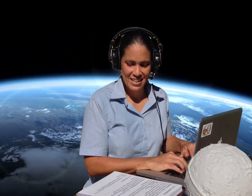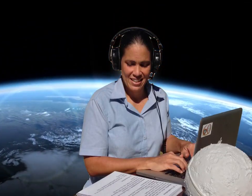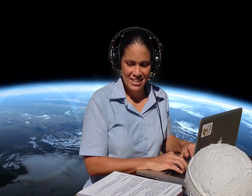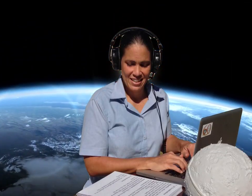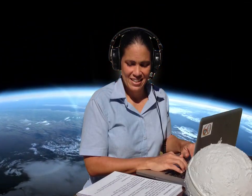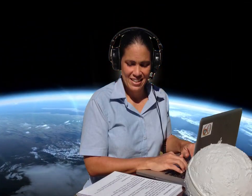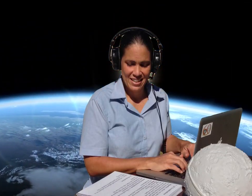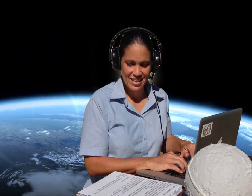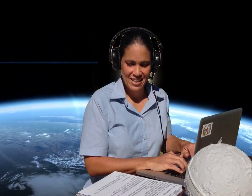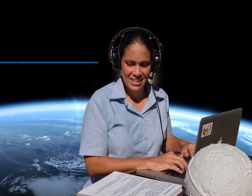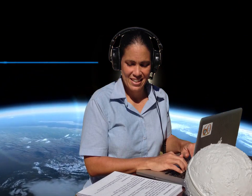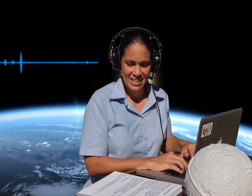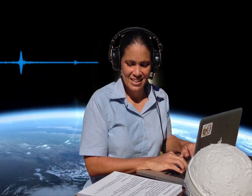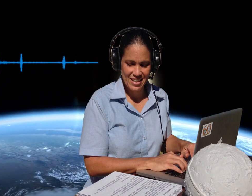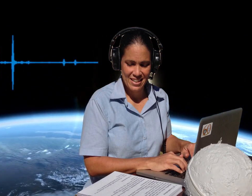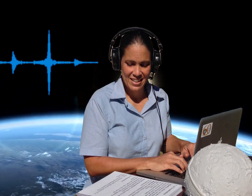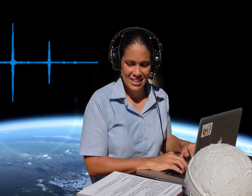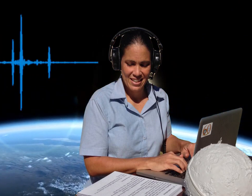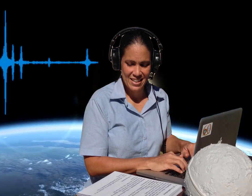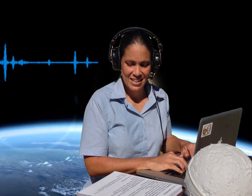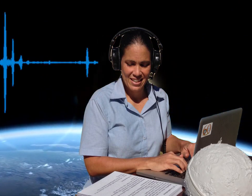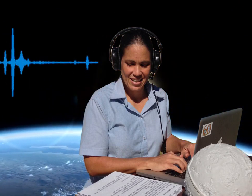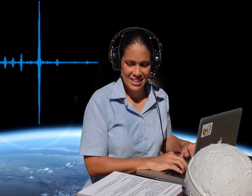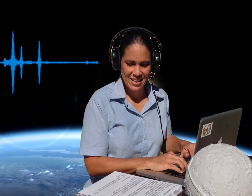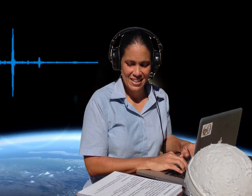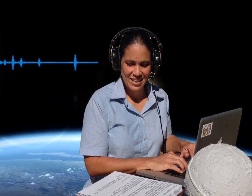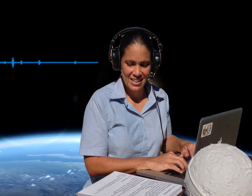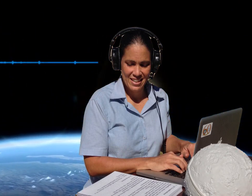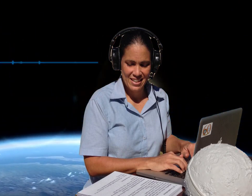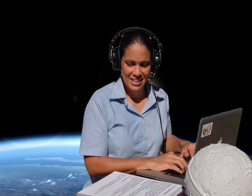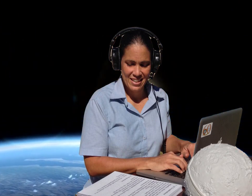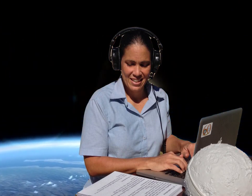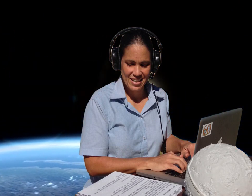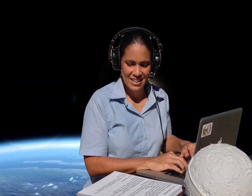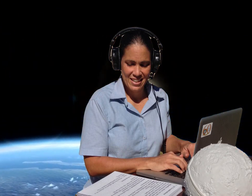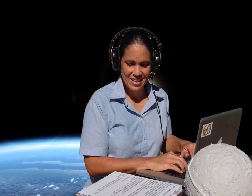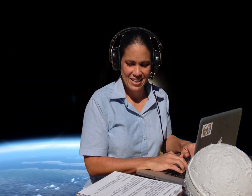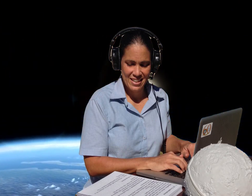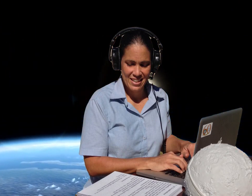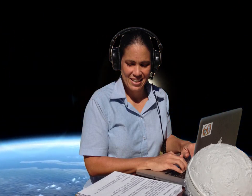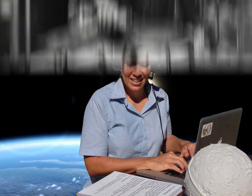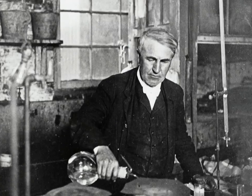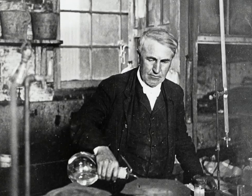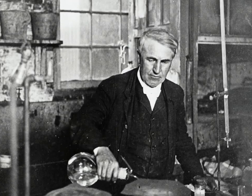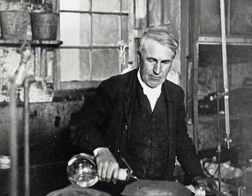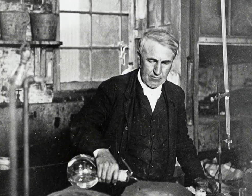by converting it into sounds like this: [shimmering and pinging sounds] That's a gamma-ray burst by the way. There's Thomas Edison,